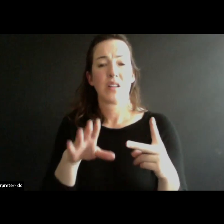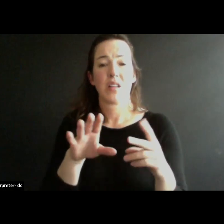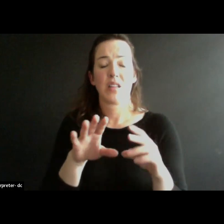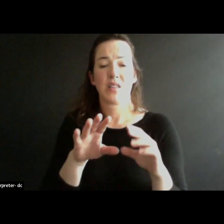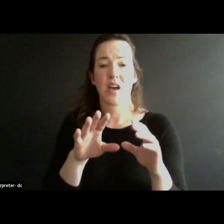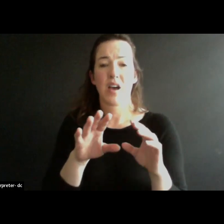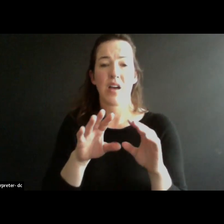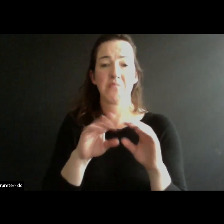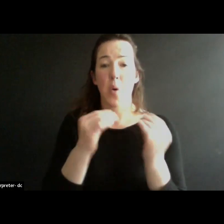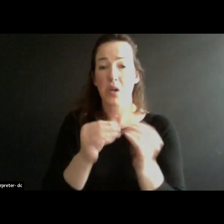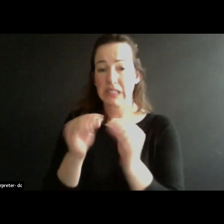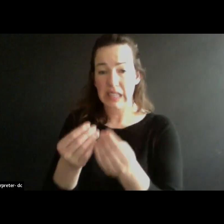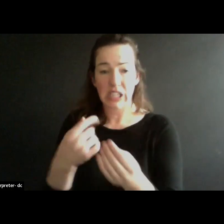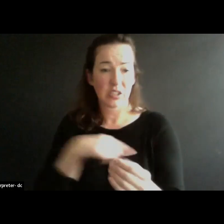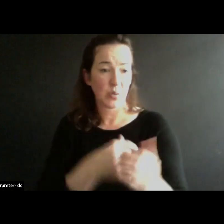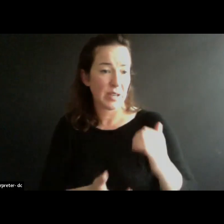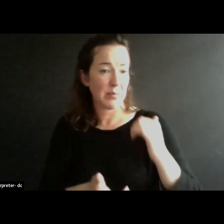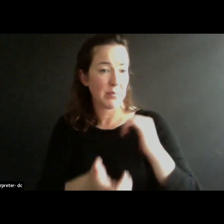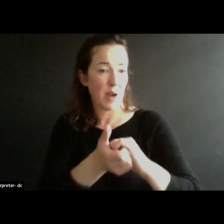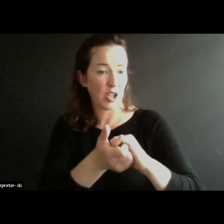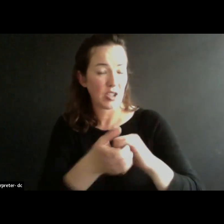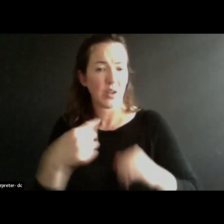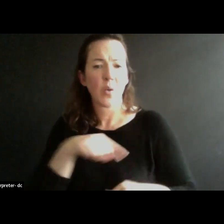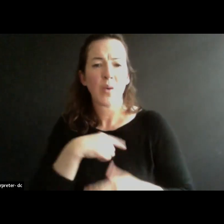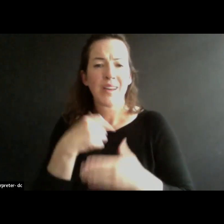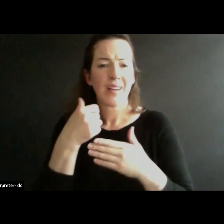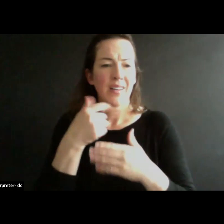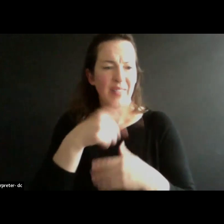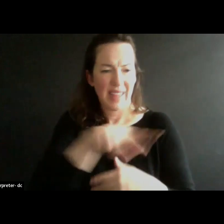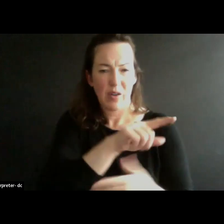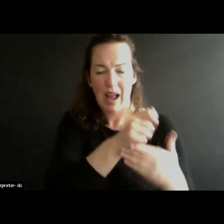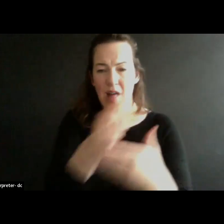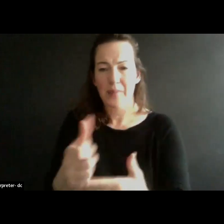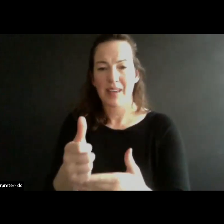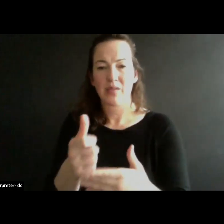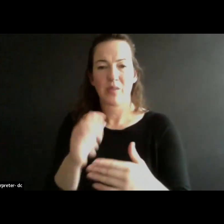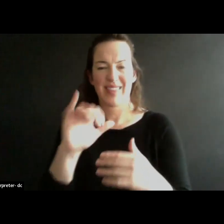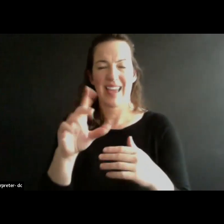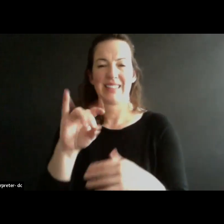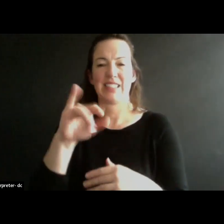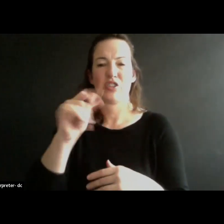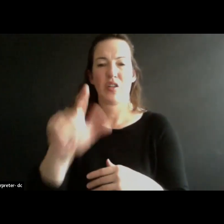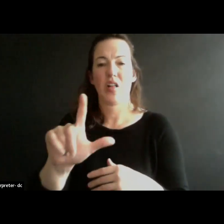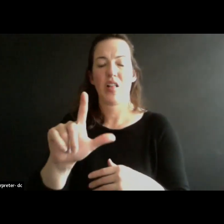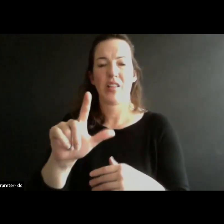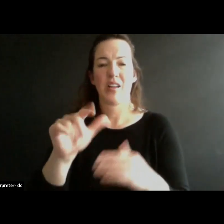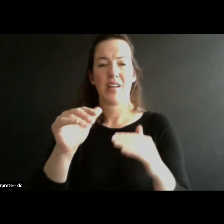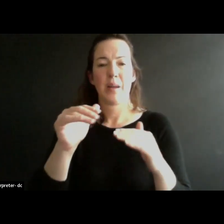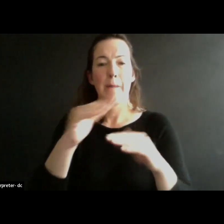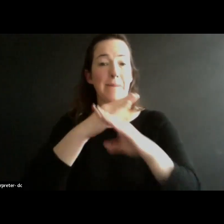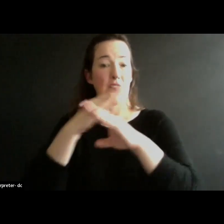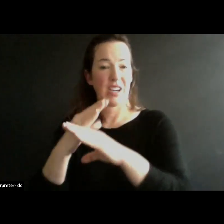working with. We're helping address those digital actions by not only allowing us to